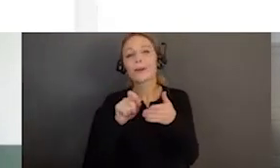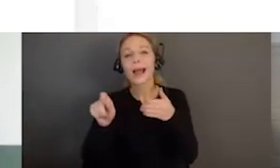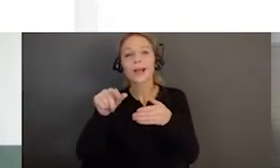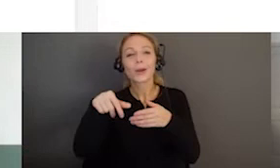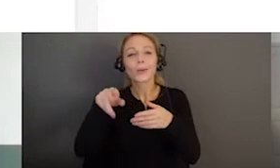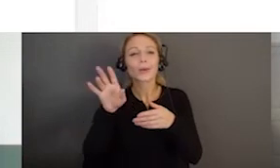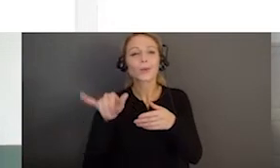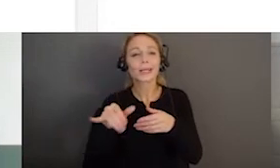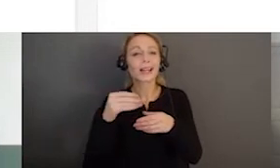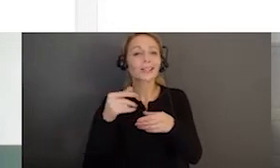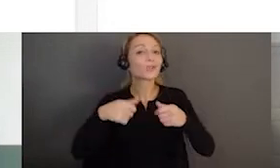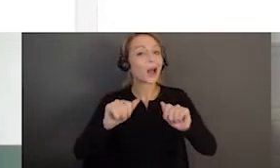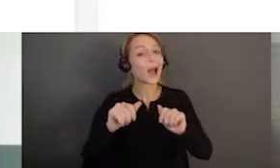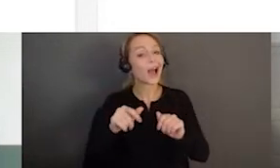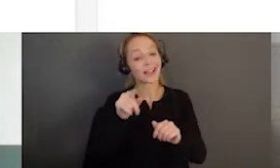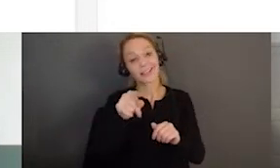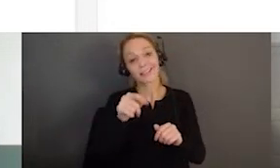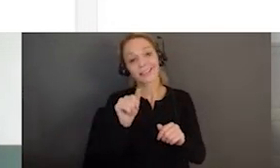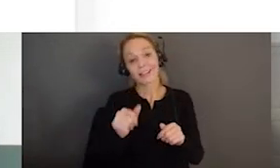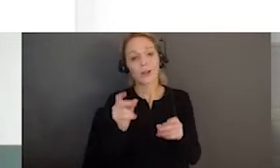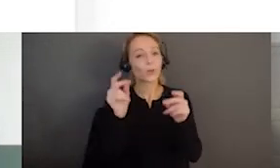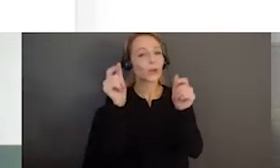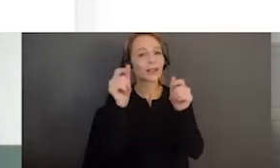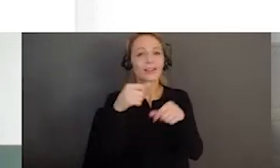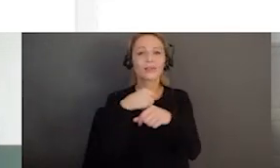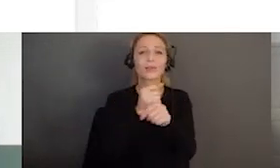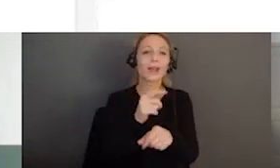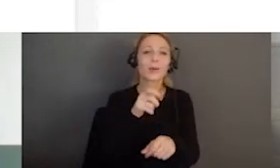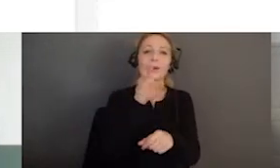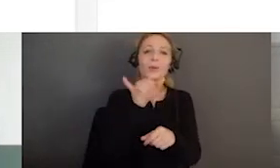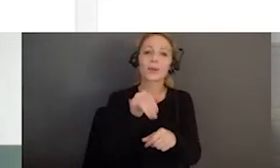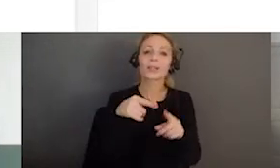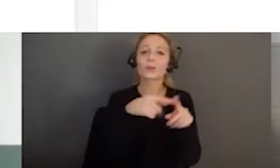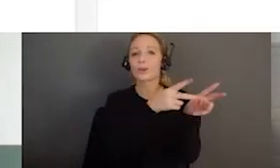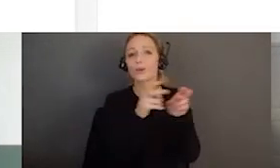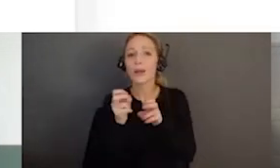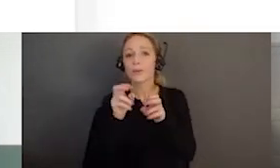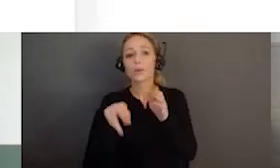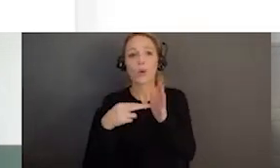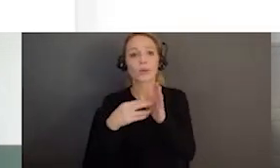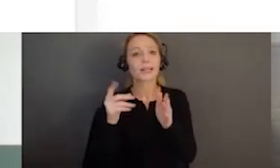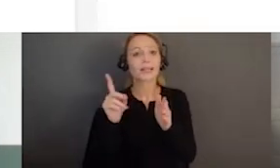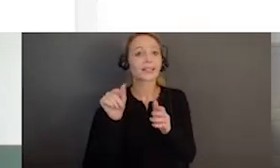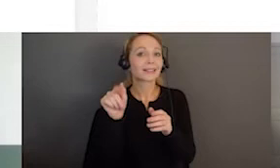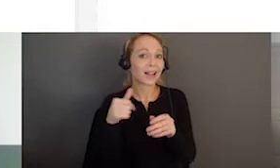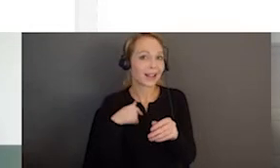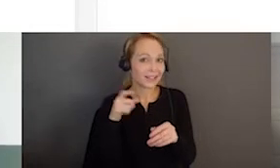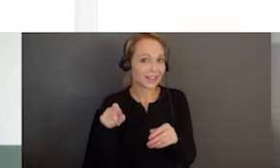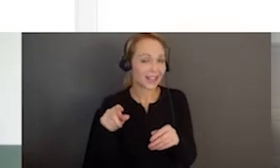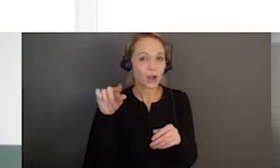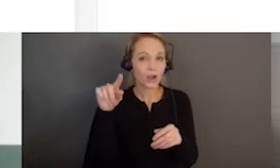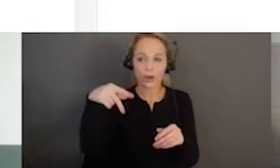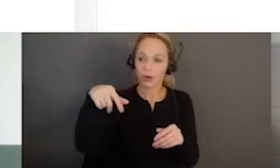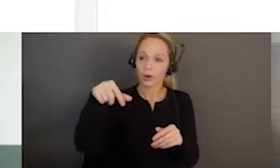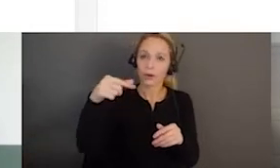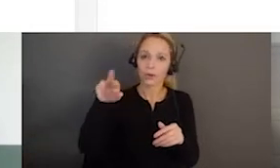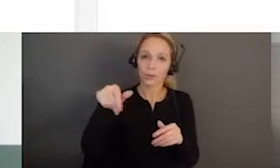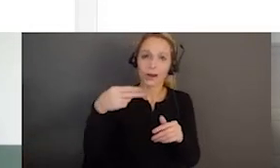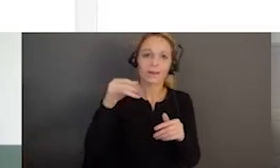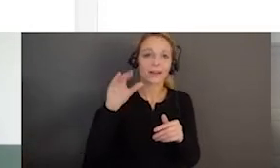WITH THIS, I CAN QUICKLY CREATE A QUERY TO GRAB ROLES. GraphQL HAS TWO WAYS TO EDIT YOUR QUERY.